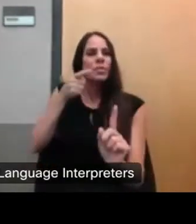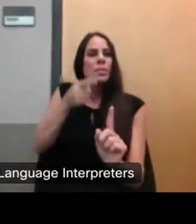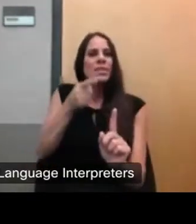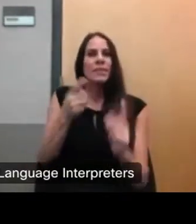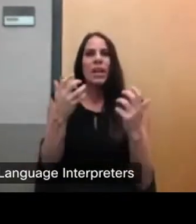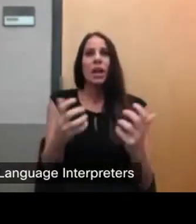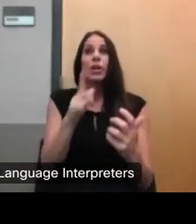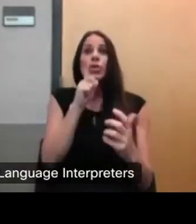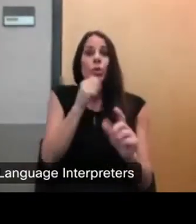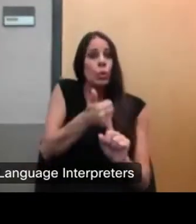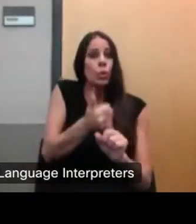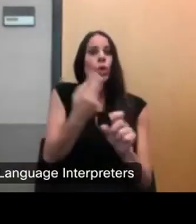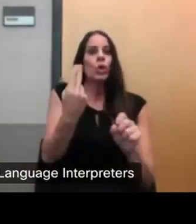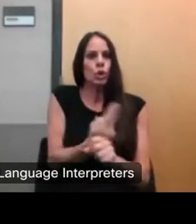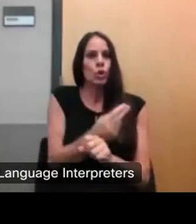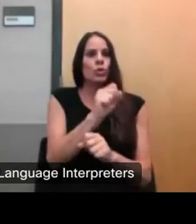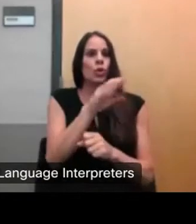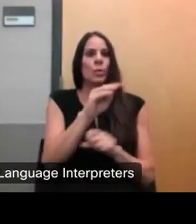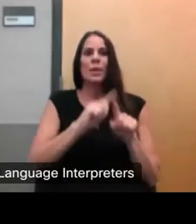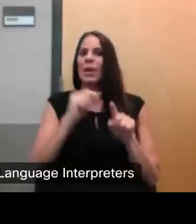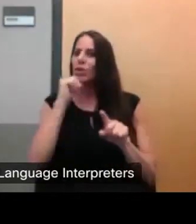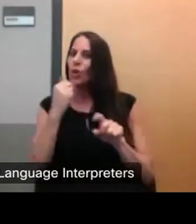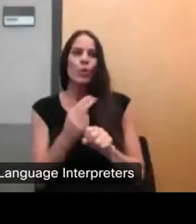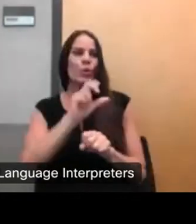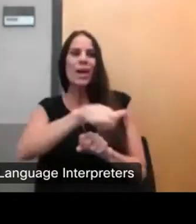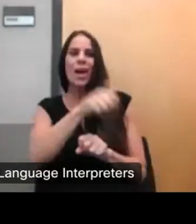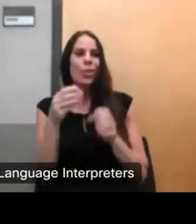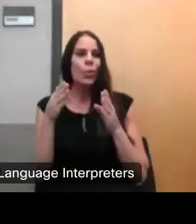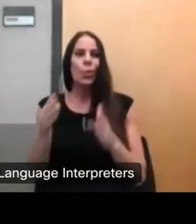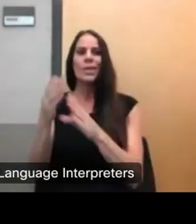media and, and don't use other, um, outlets to, to get their information.